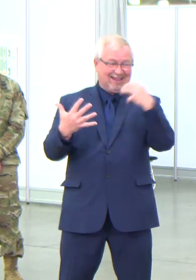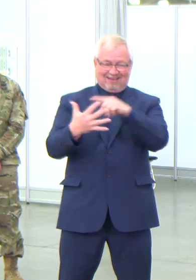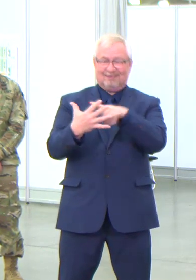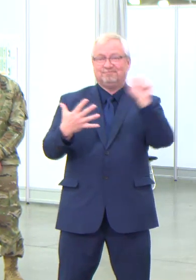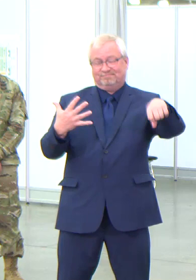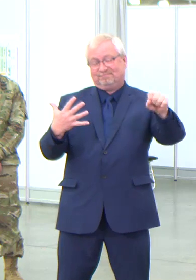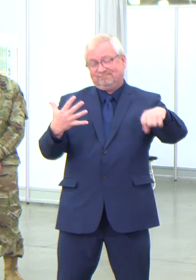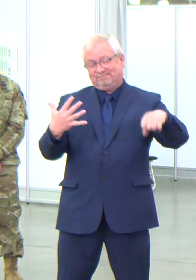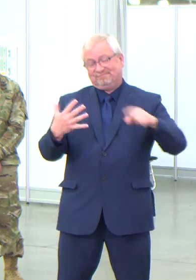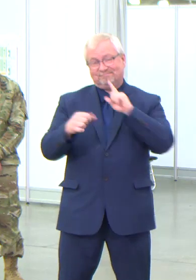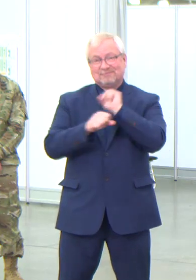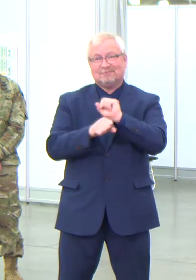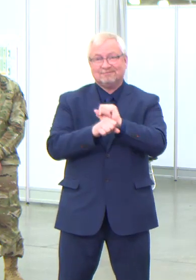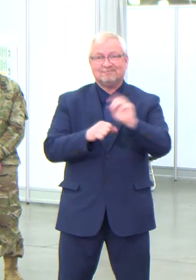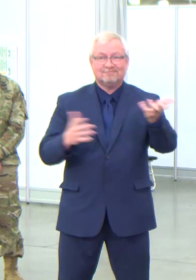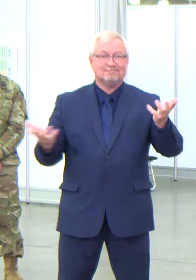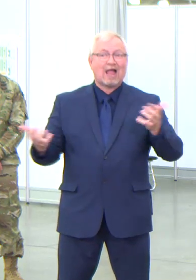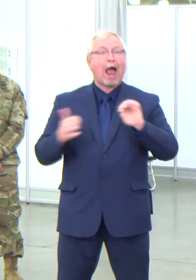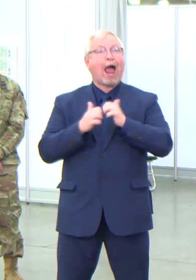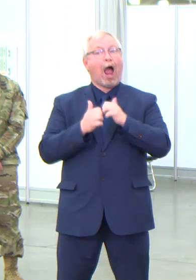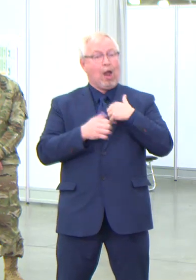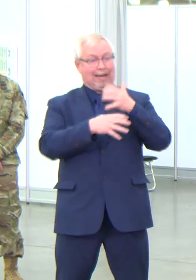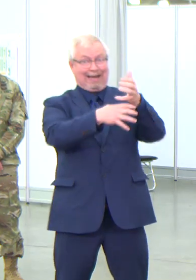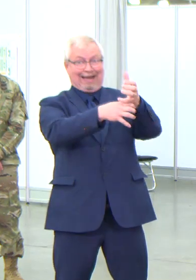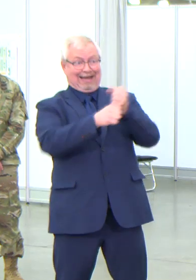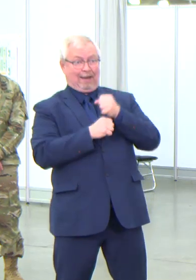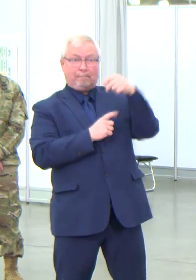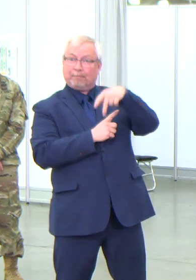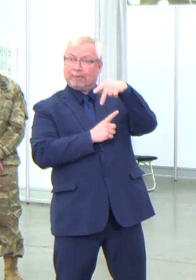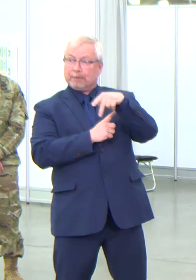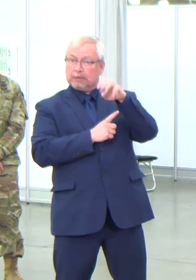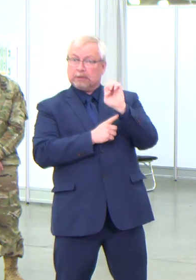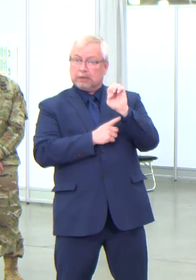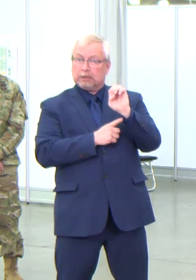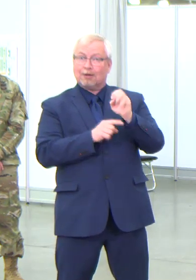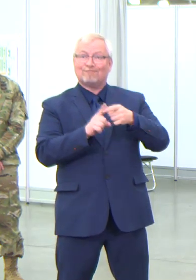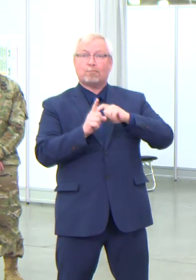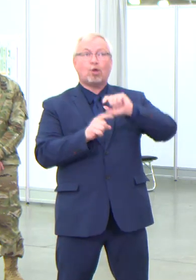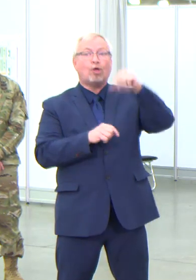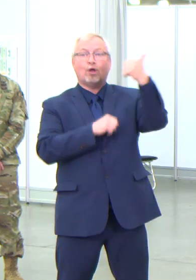have a limitation with regard to how our nation has the ability to get personal protective